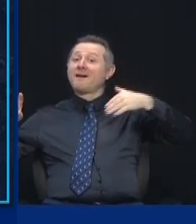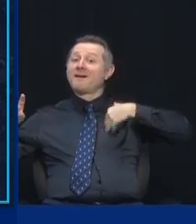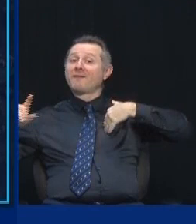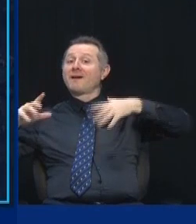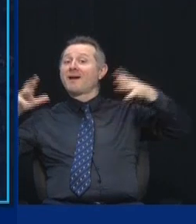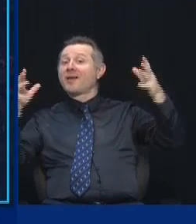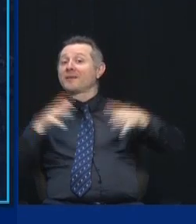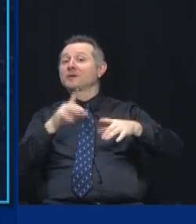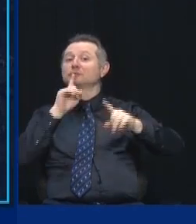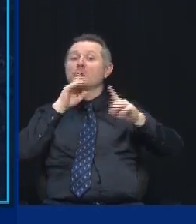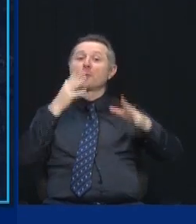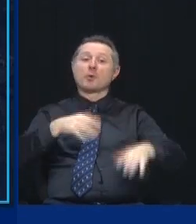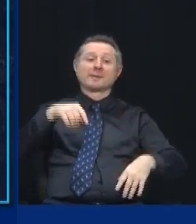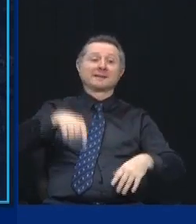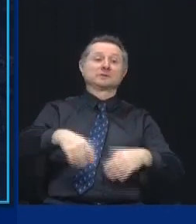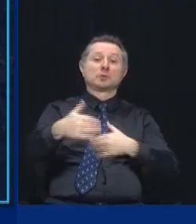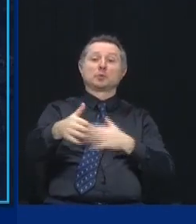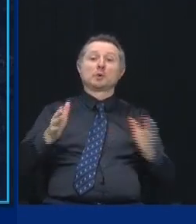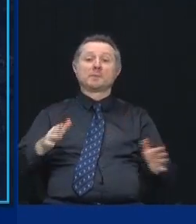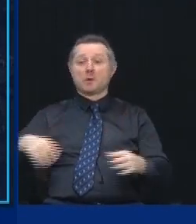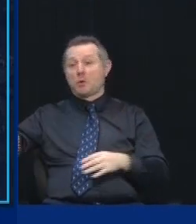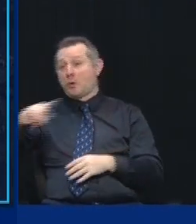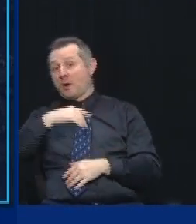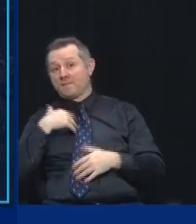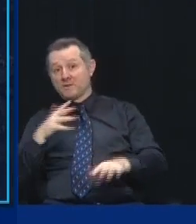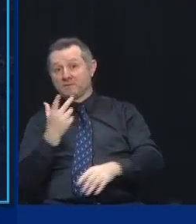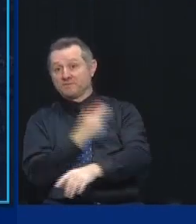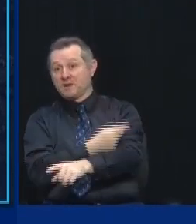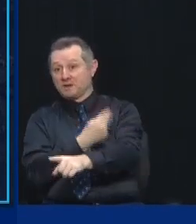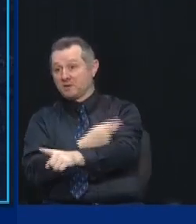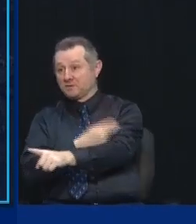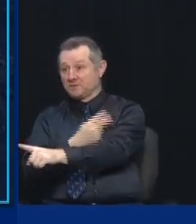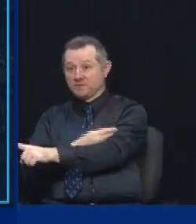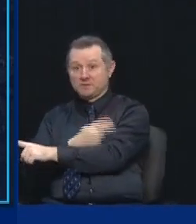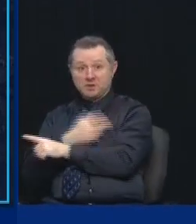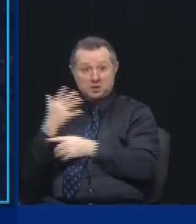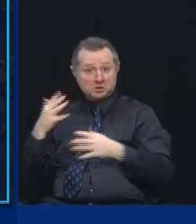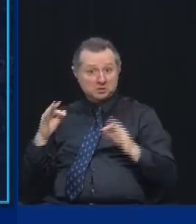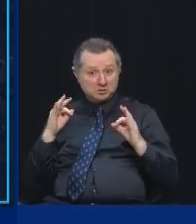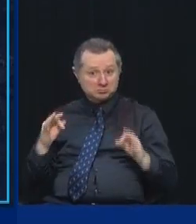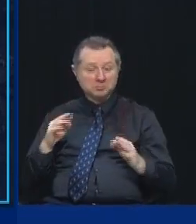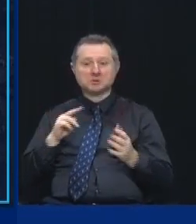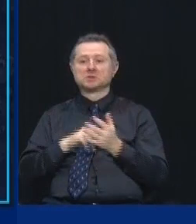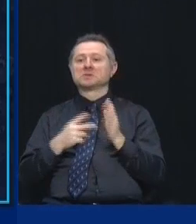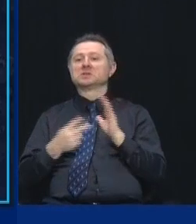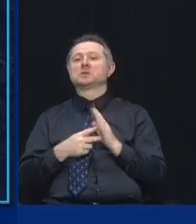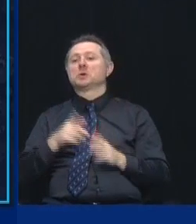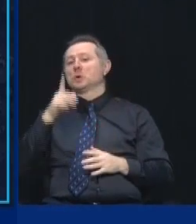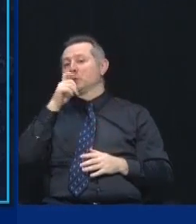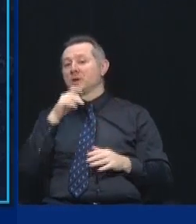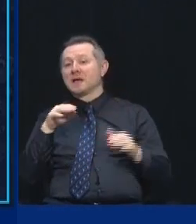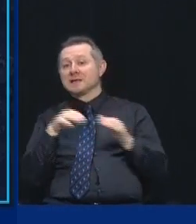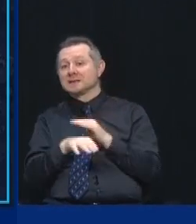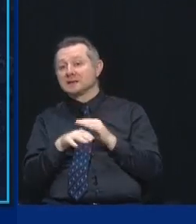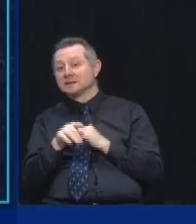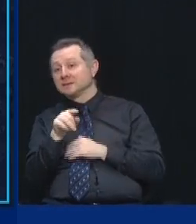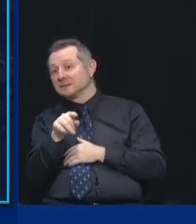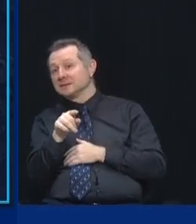SO, IT'S SIX FEET, BUT IF YOU SAY, LOOK, I'M ONLY GOING TO ALLOW PRESS IN THE ROOM WHO ARE